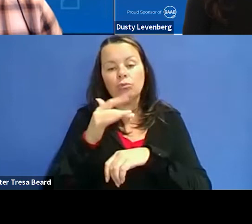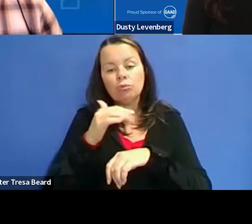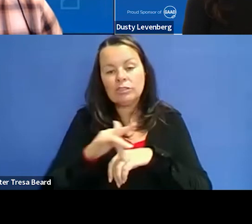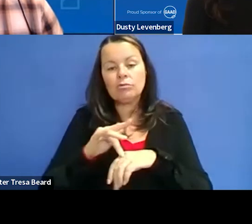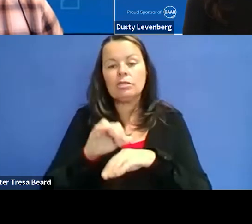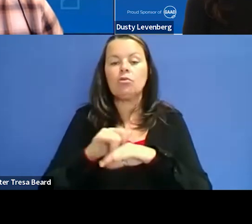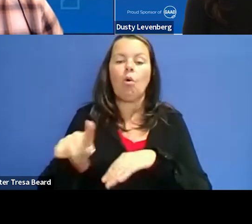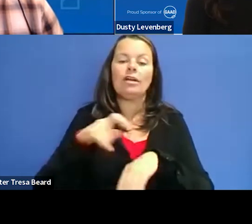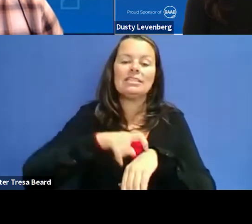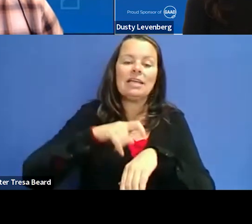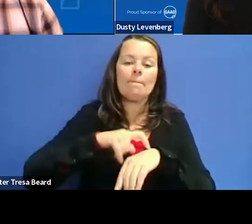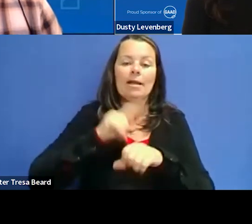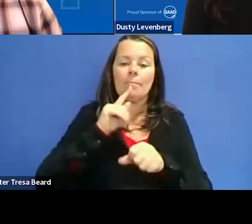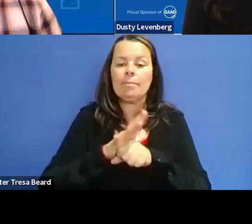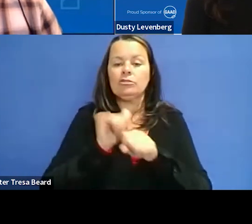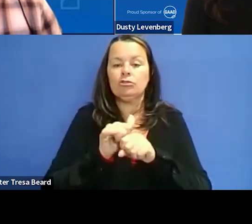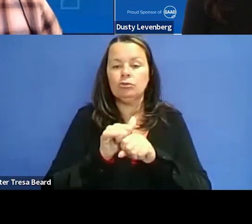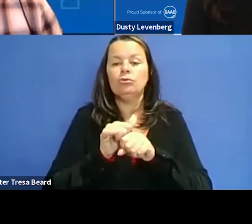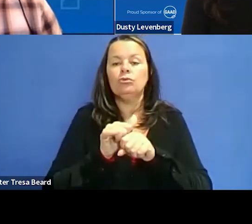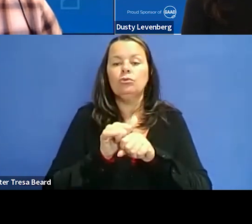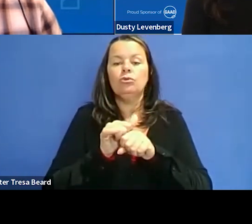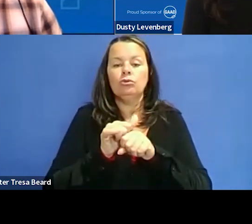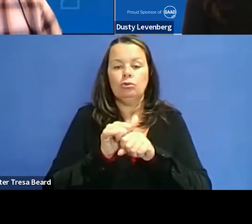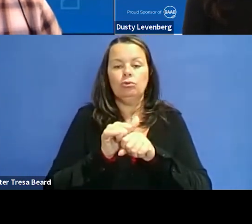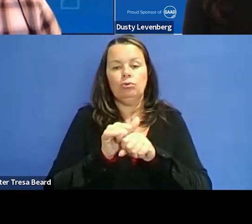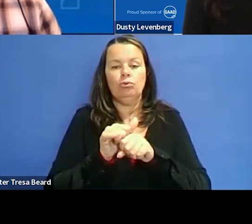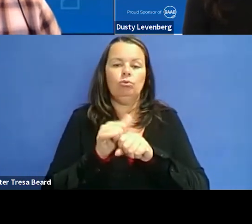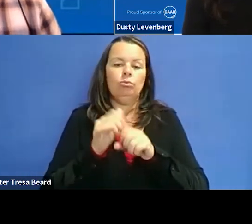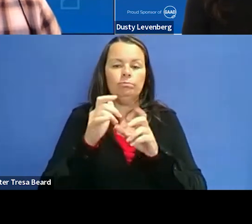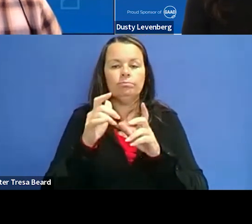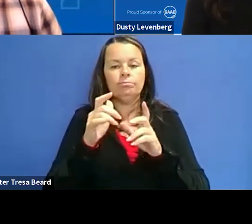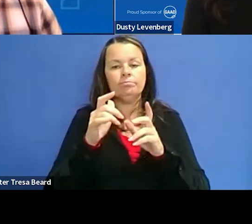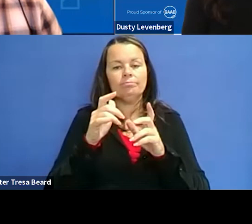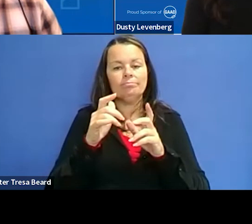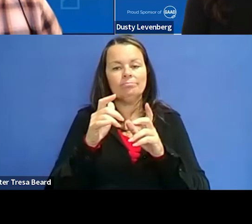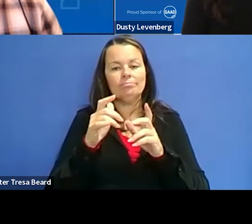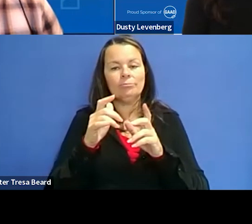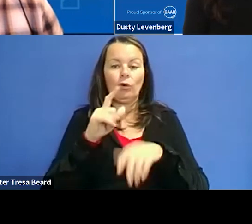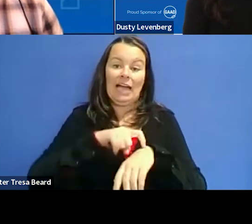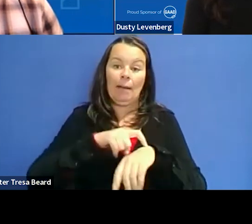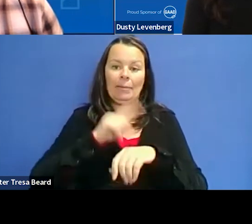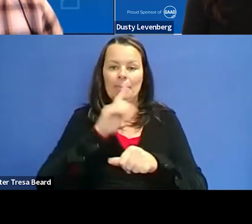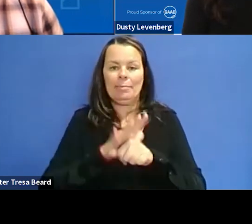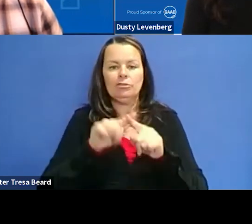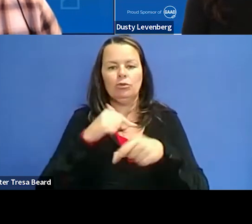adjustment for mobile considerations. While you can say it's been out since 2018, as we all know in the tech